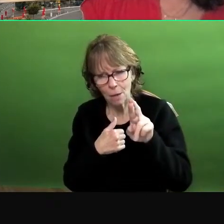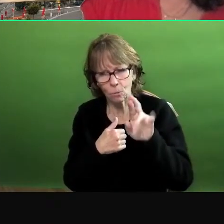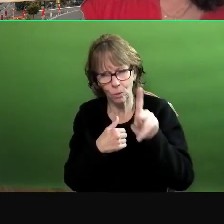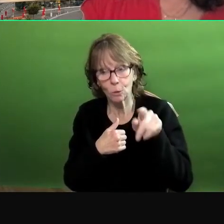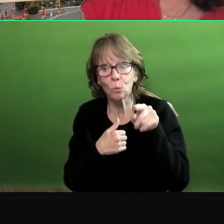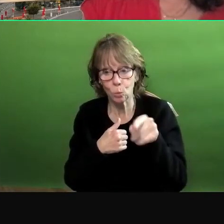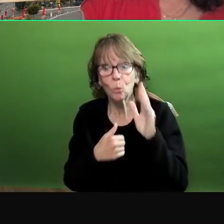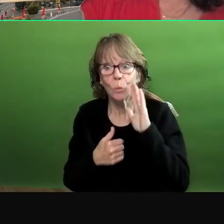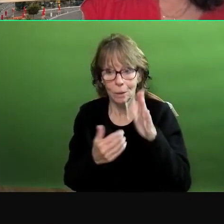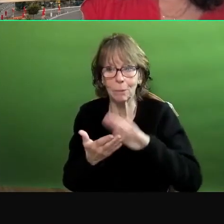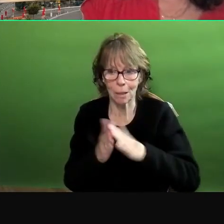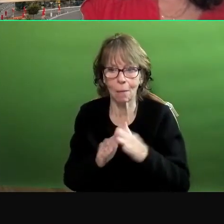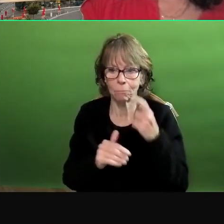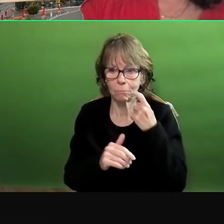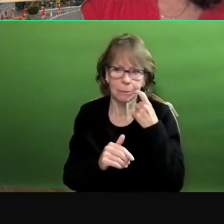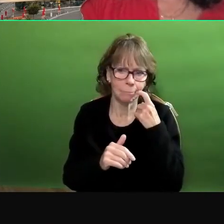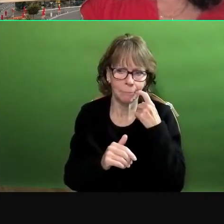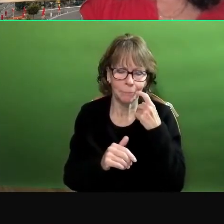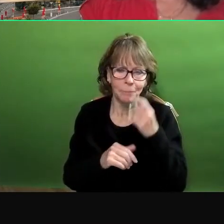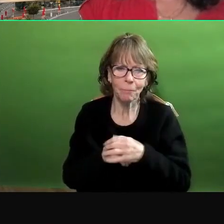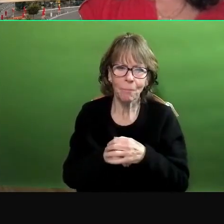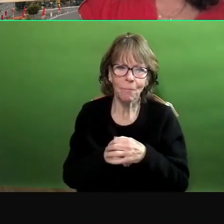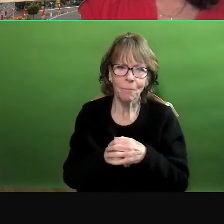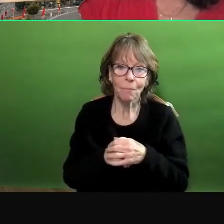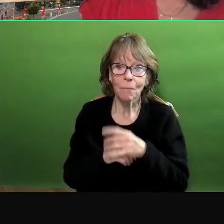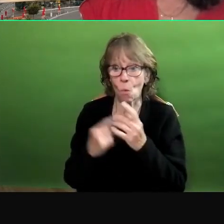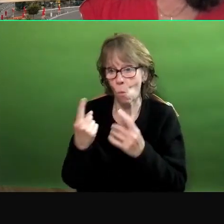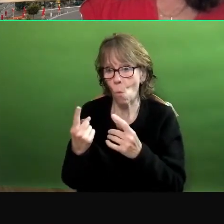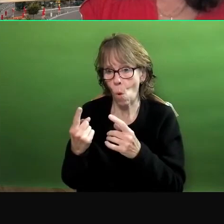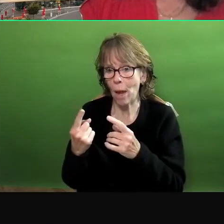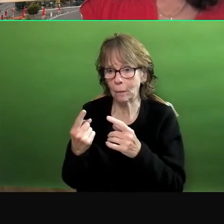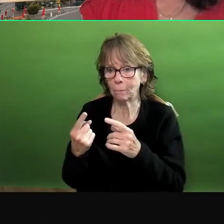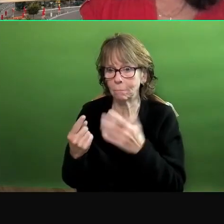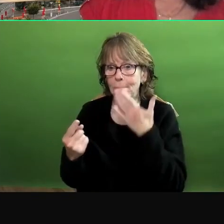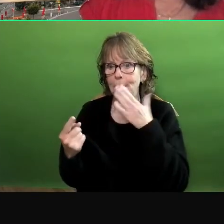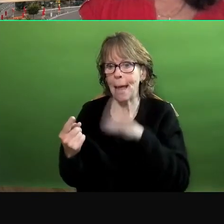And that's not the only harm that can be caused. That's just an illustration of the